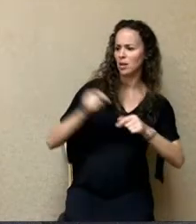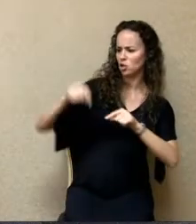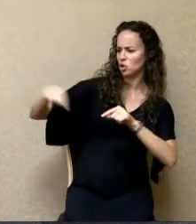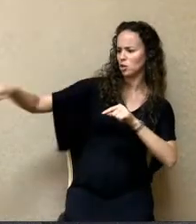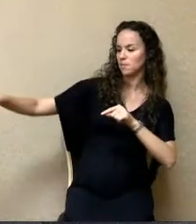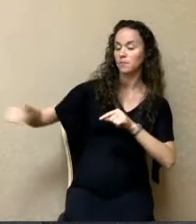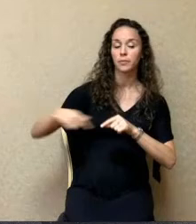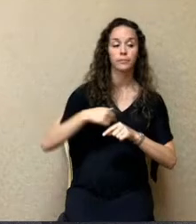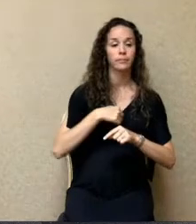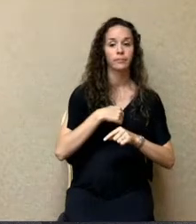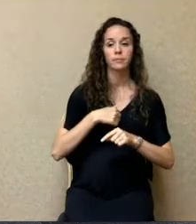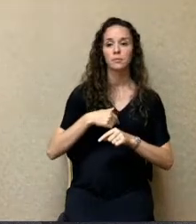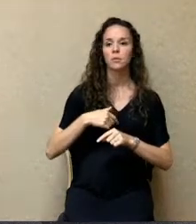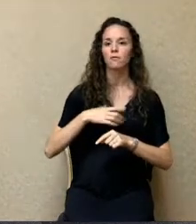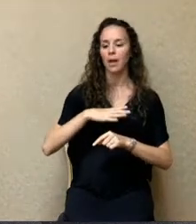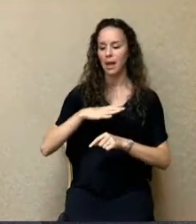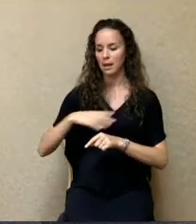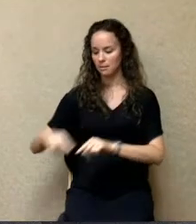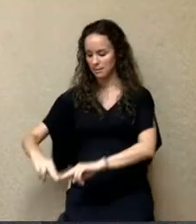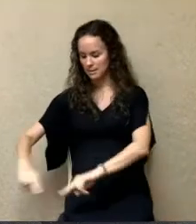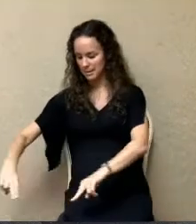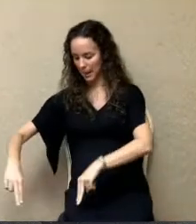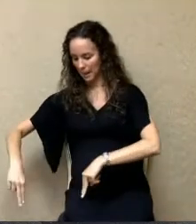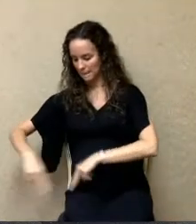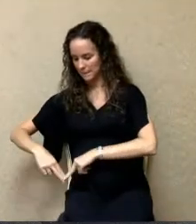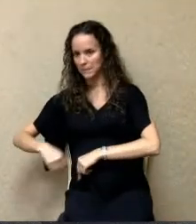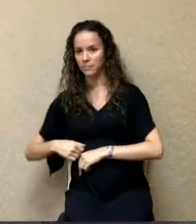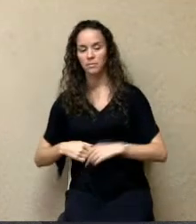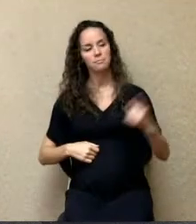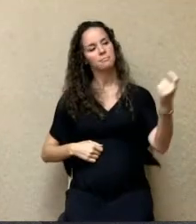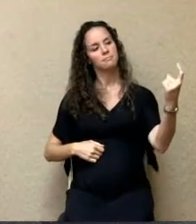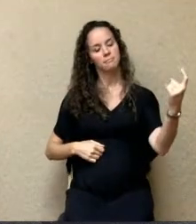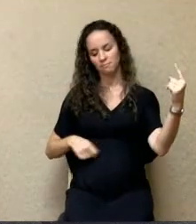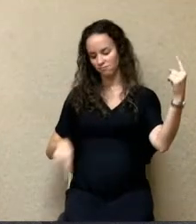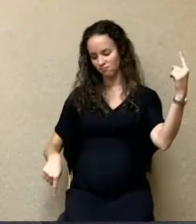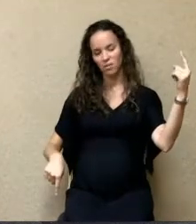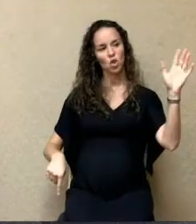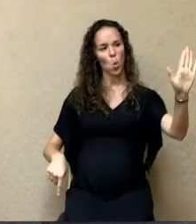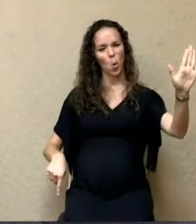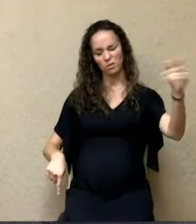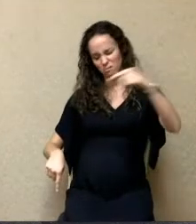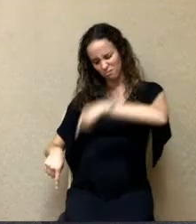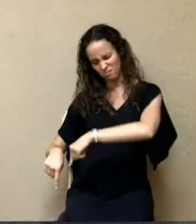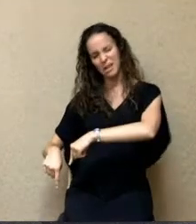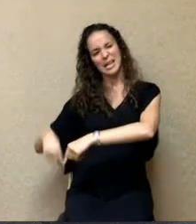And I put a box with tape on the ground. And I'm like, hey Garrison, come here. This is your area right here in this box.